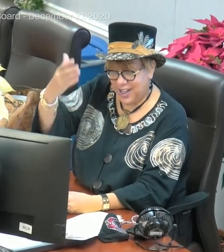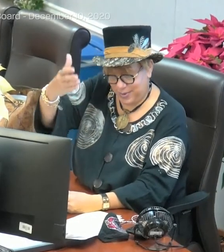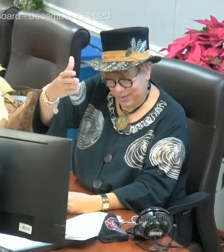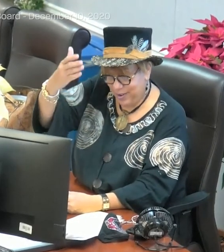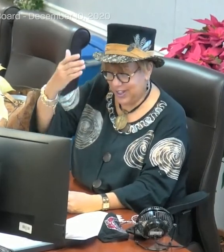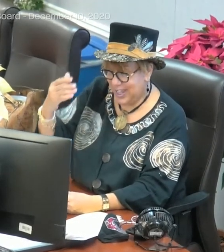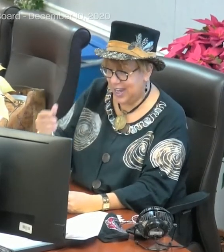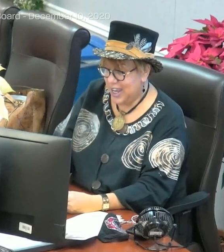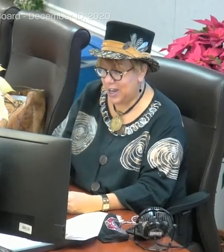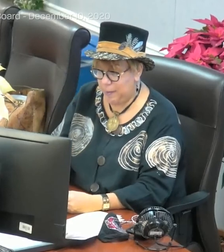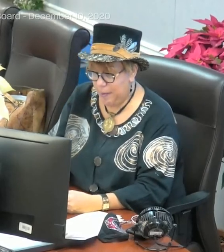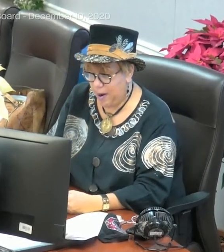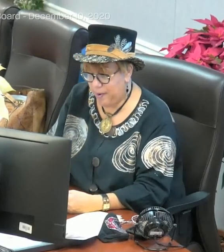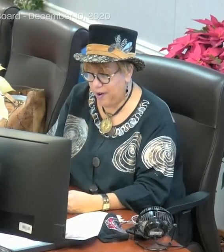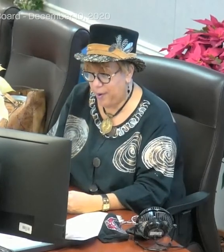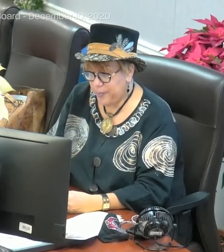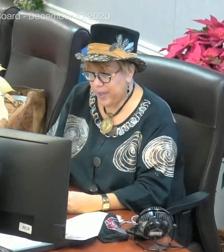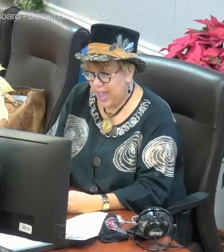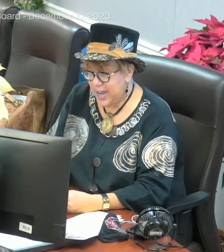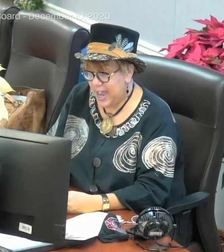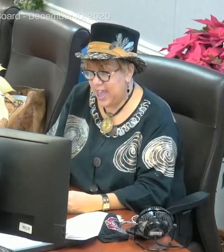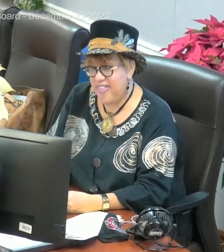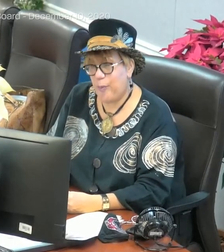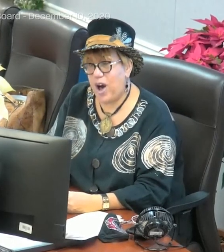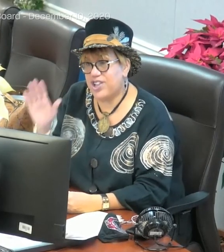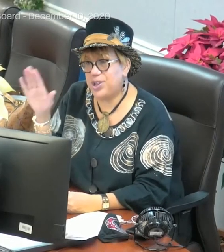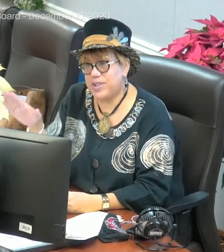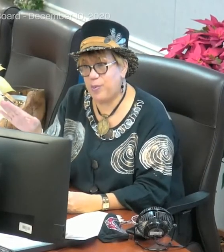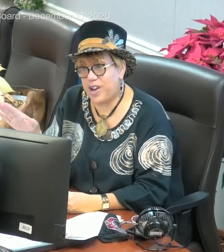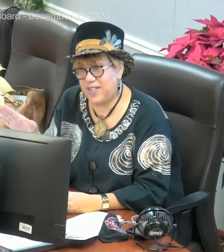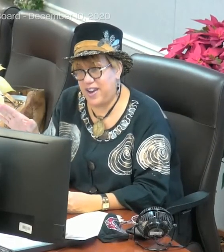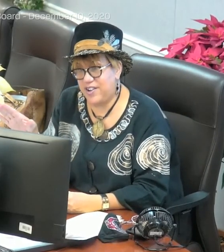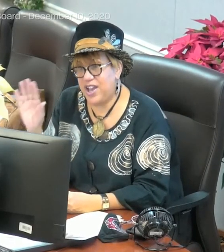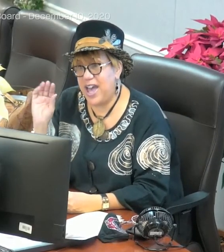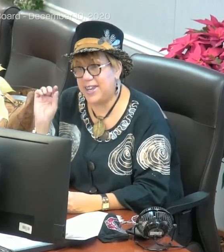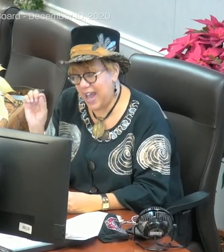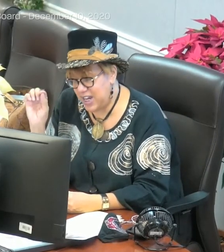That's what they were called then and upper Marlboro. And while she was working there at night,